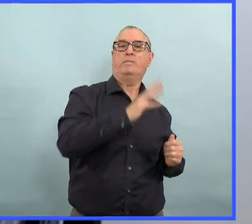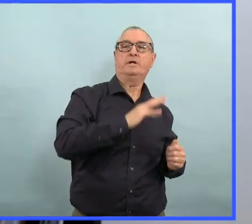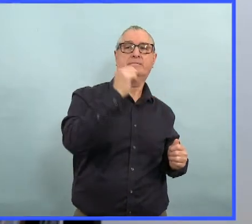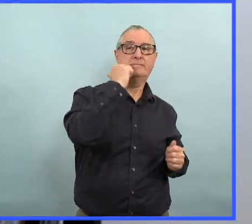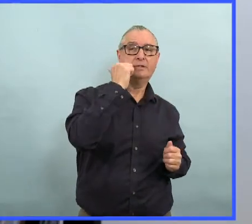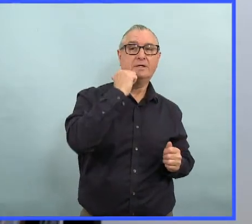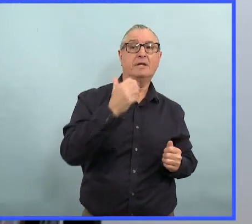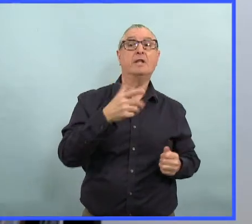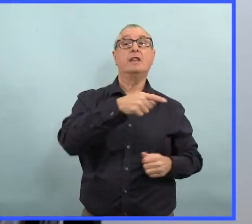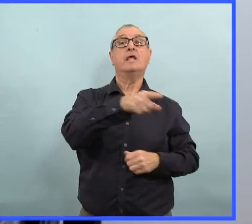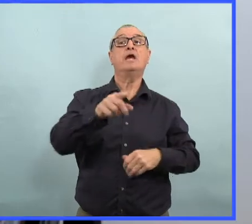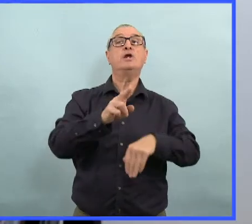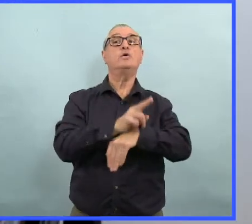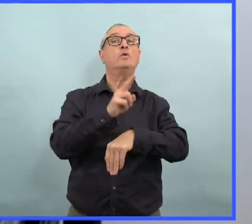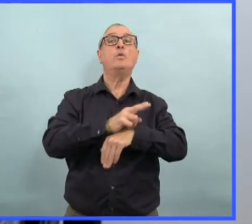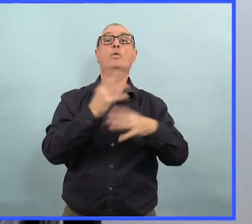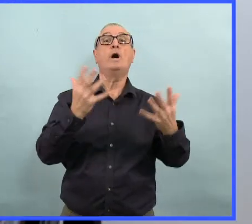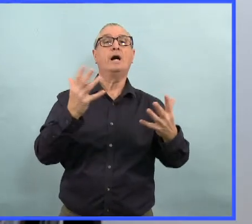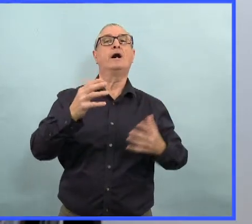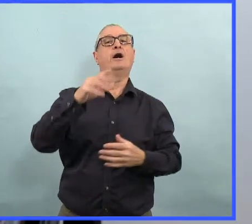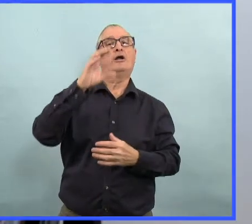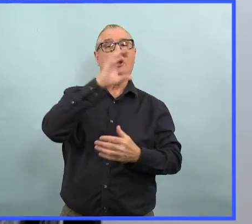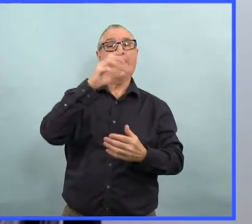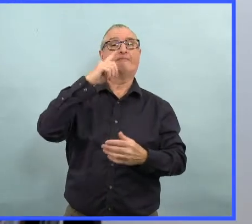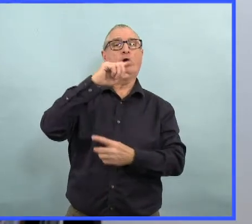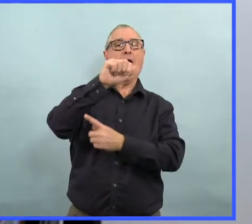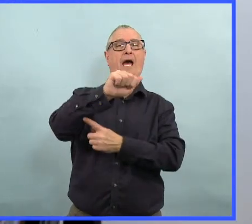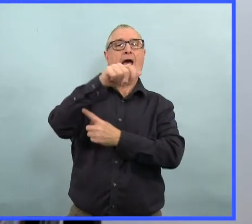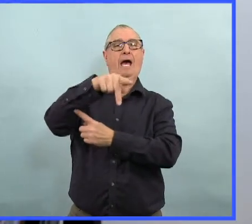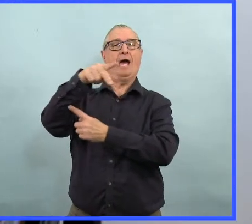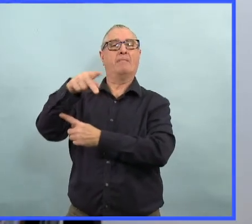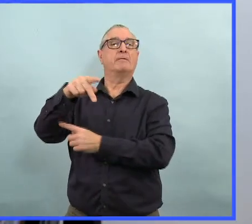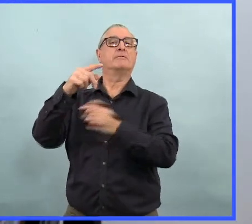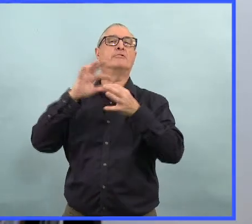so they were already paying close attention to the length of their cycles so this allowed